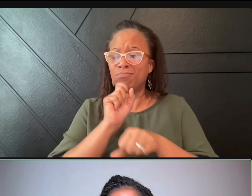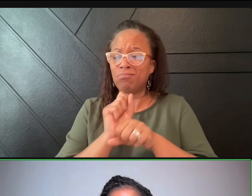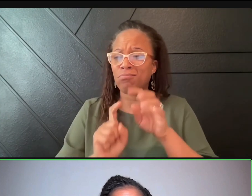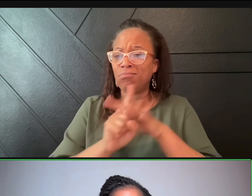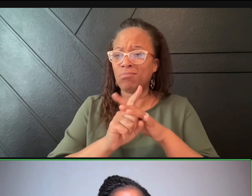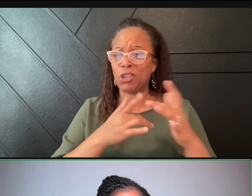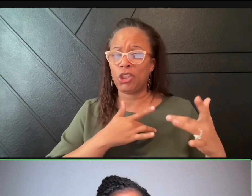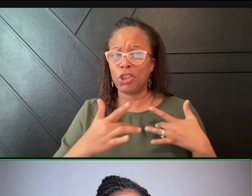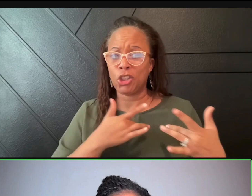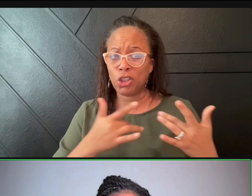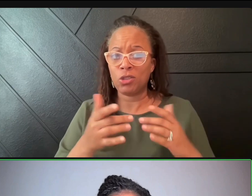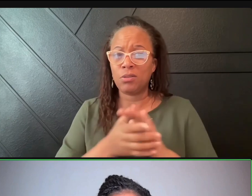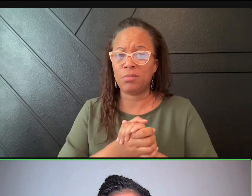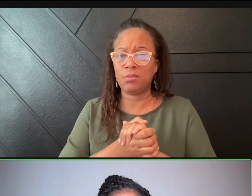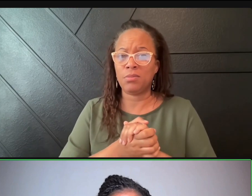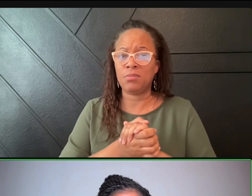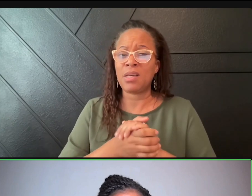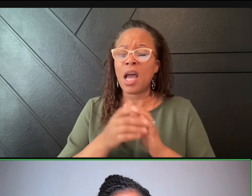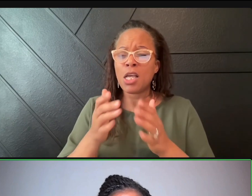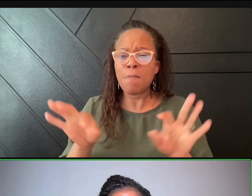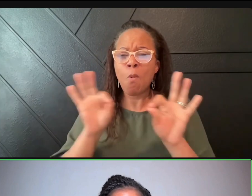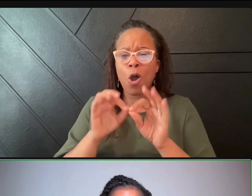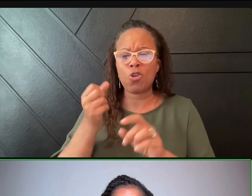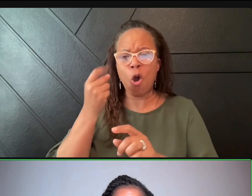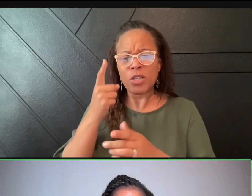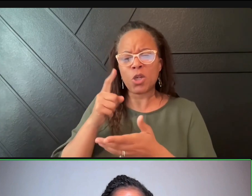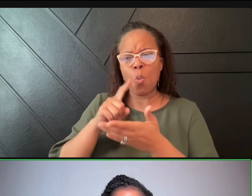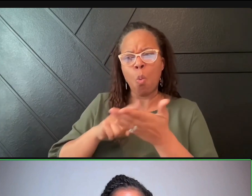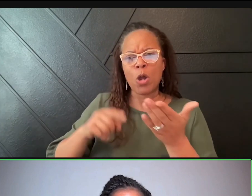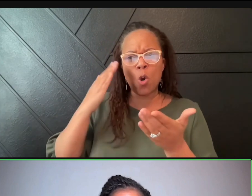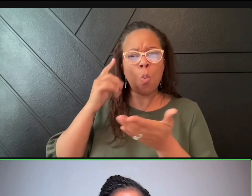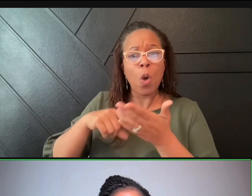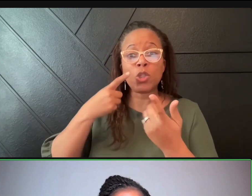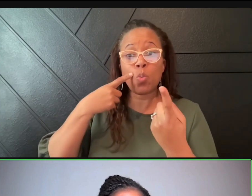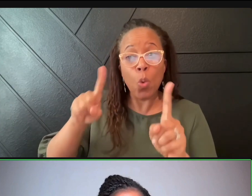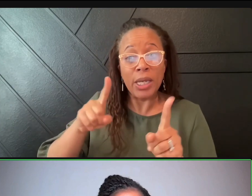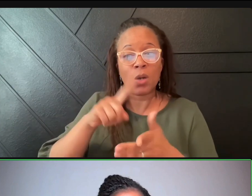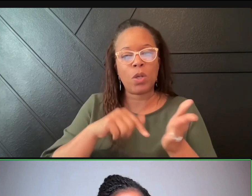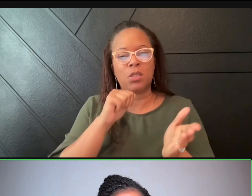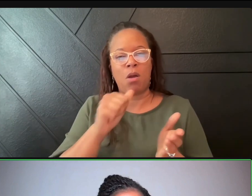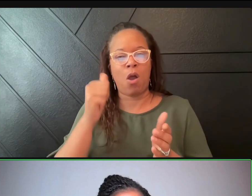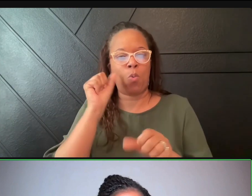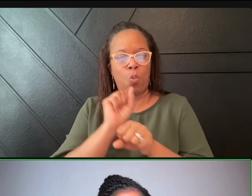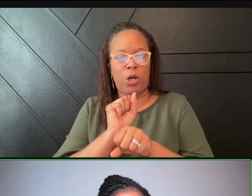ask questions that they may be afraid to do, and even share some concerns if they do come about.